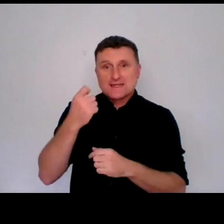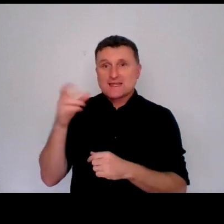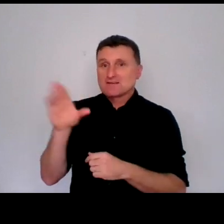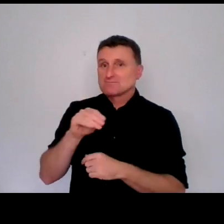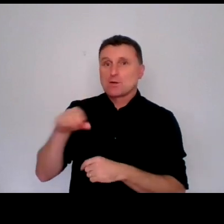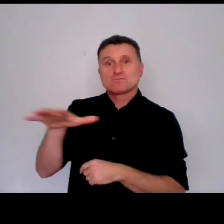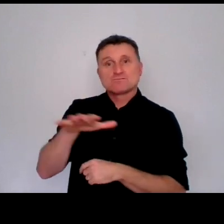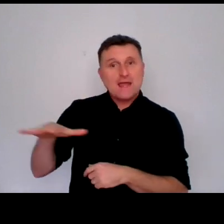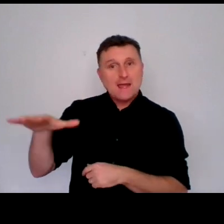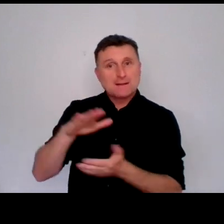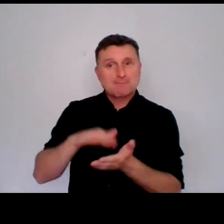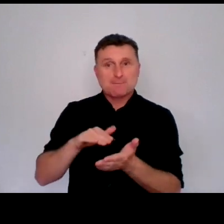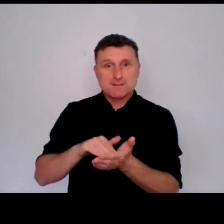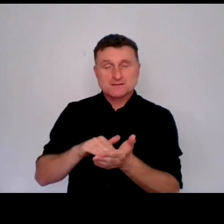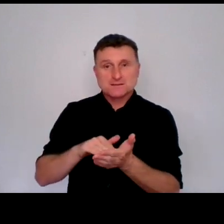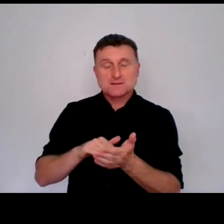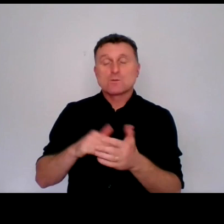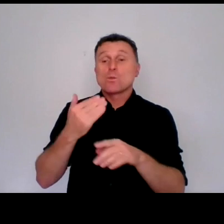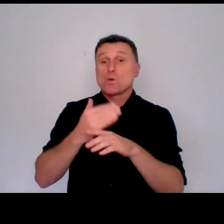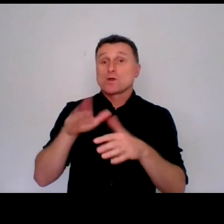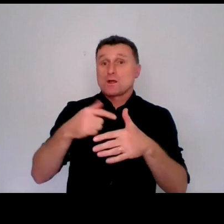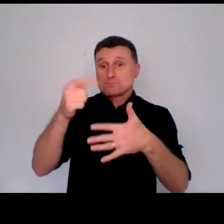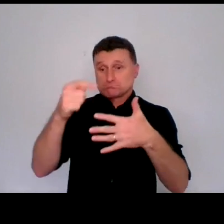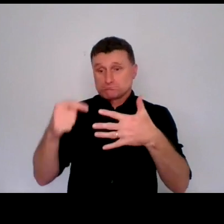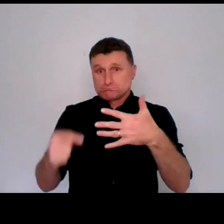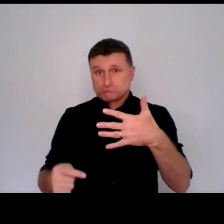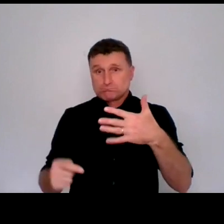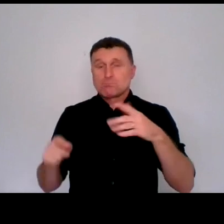and we are working to introduce the New Zealand Sign Language